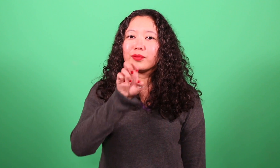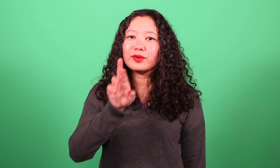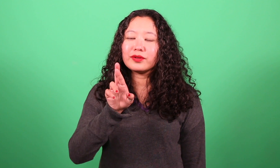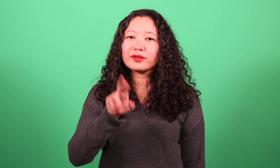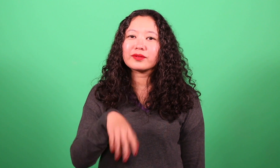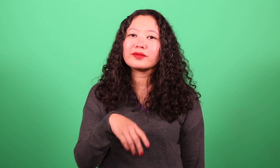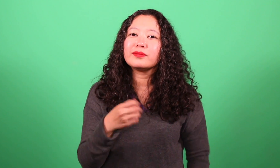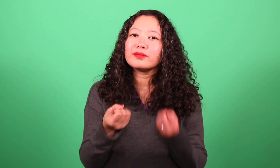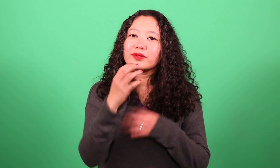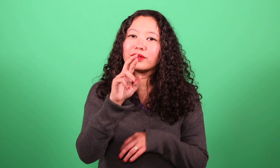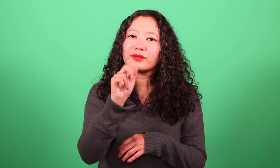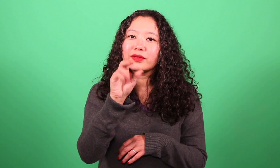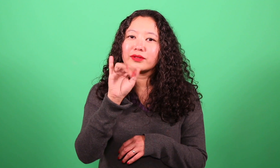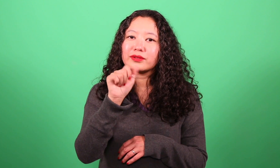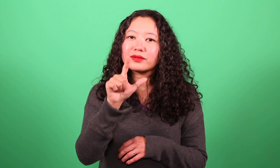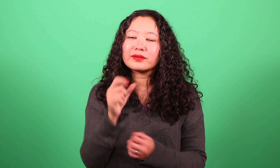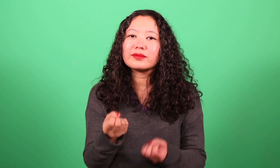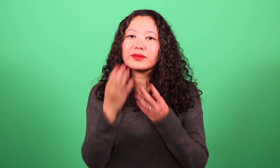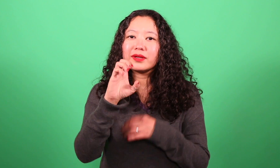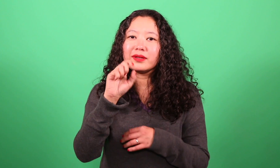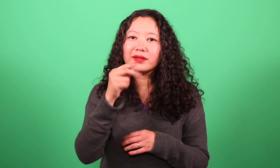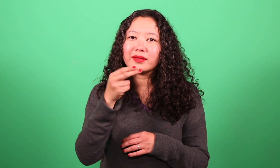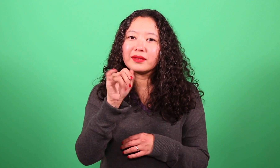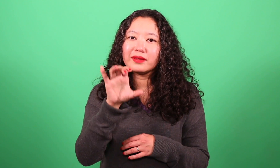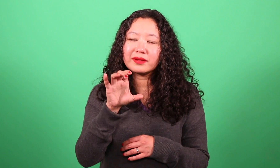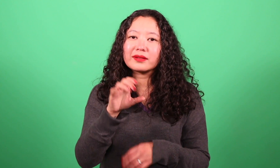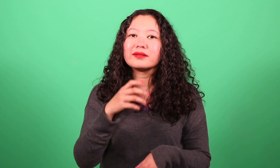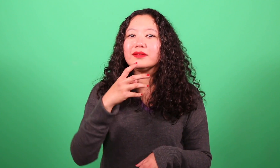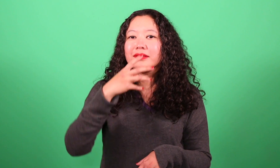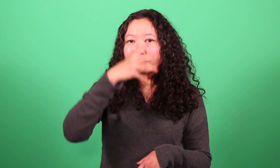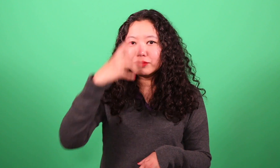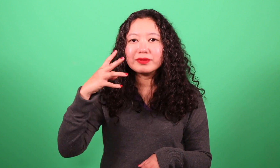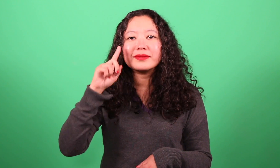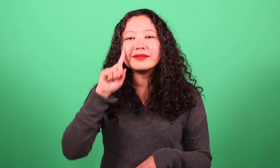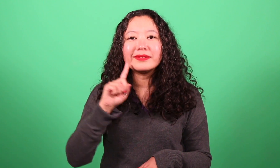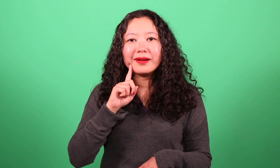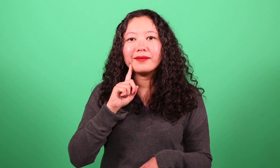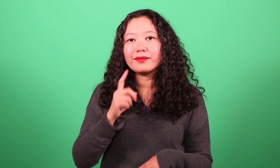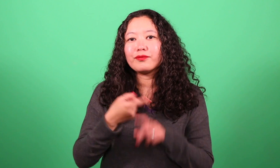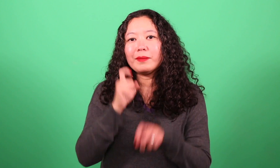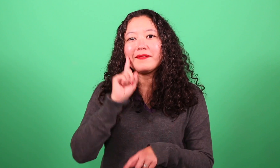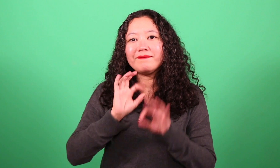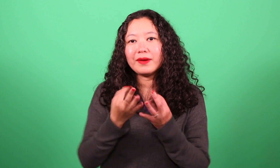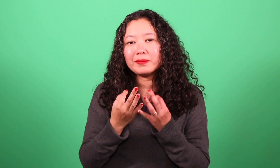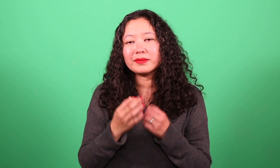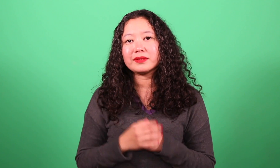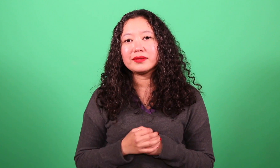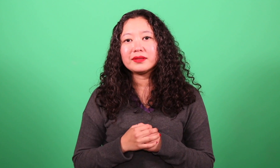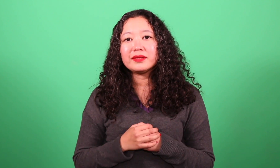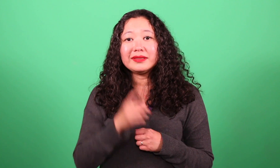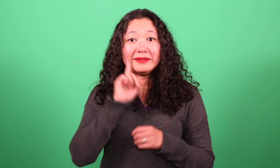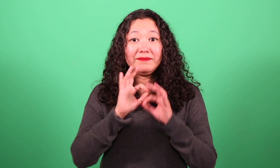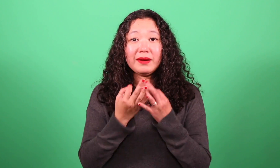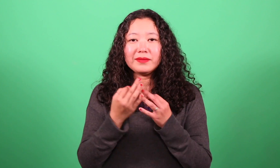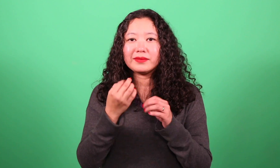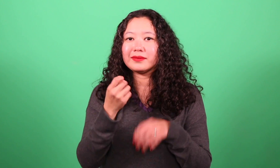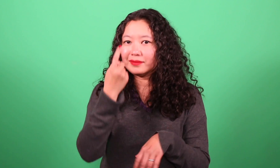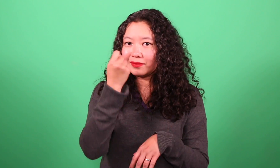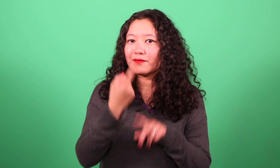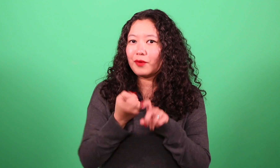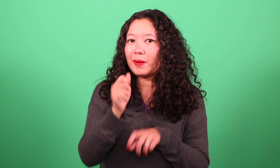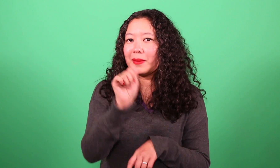Queer multiracial and multiethnic deaf immigrant from a Southeast Asian deaf family, mainly from an Asian perspective.